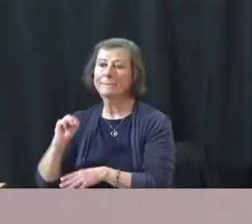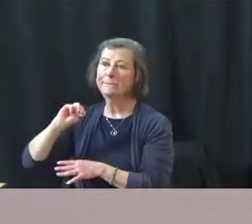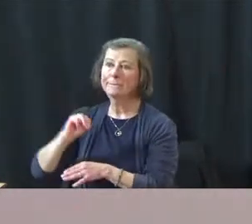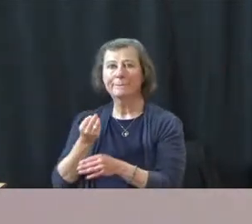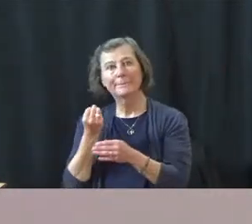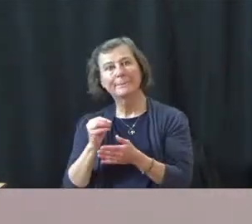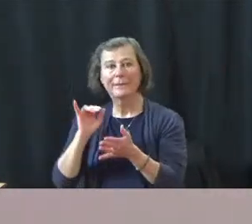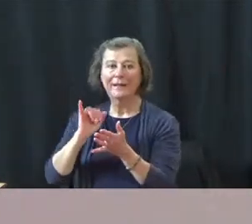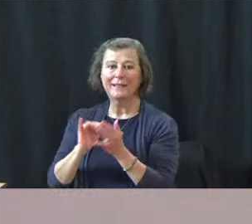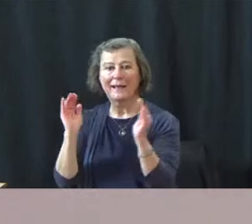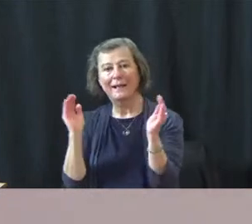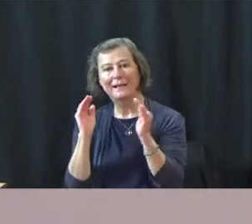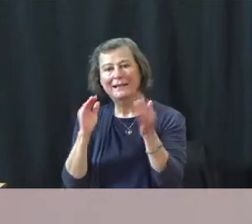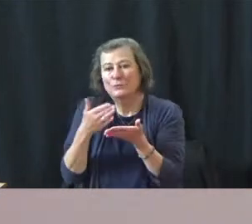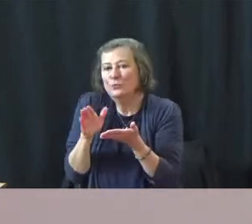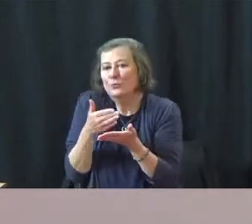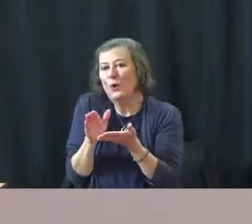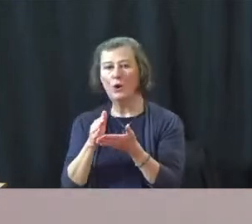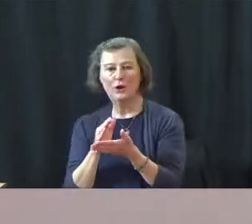little ditty.